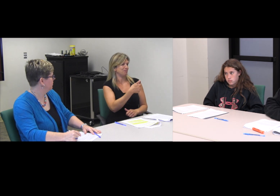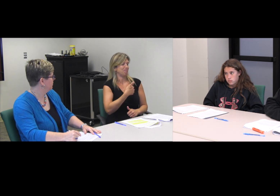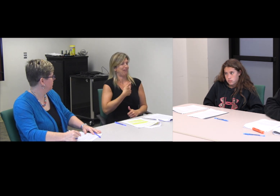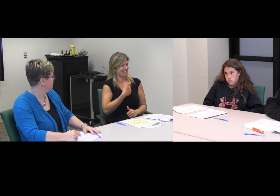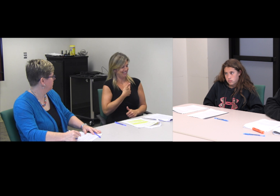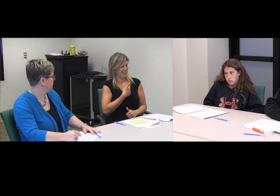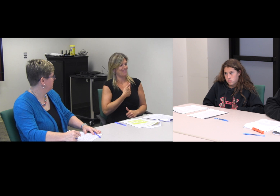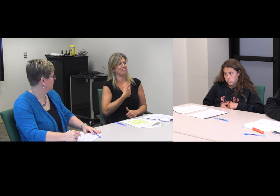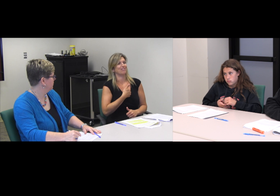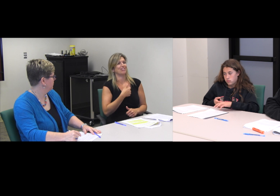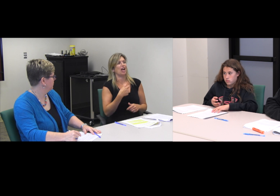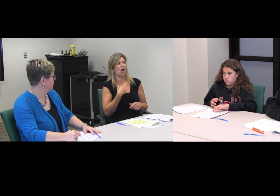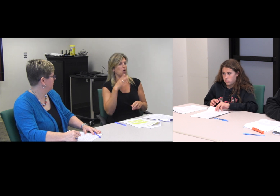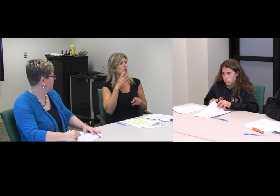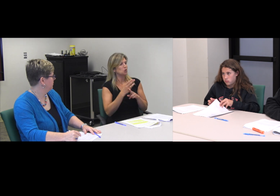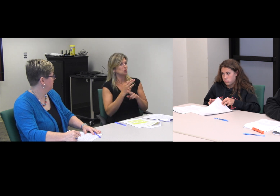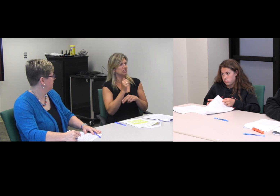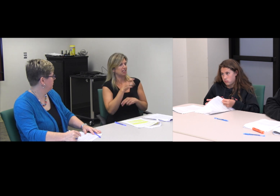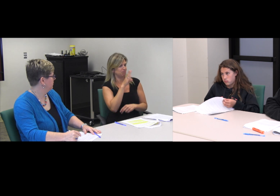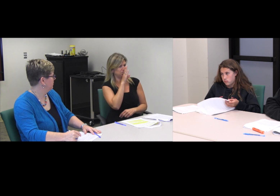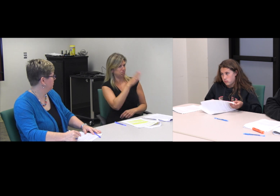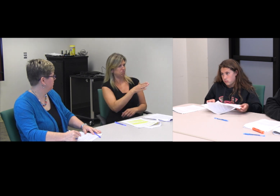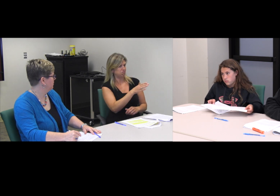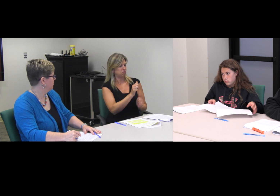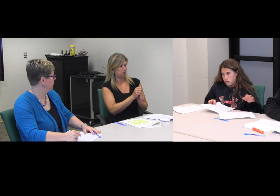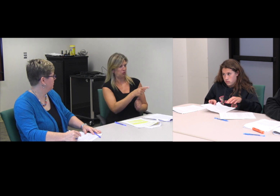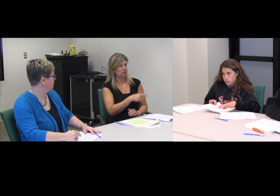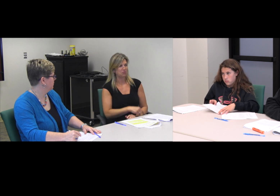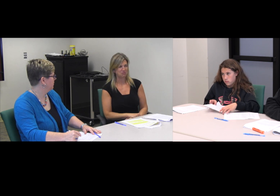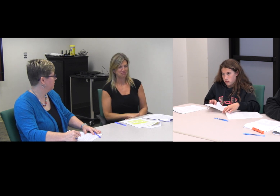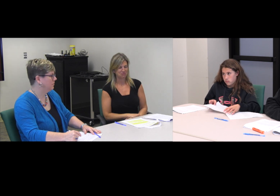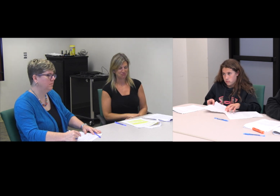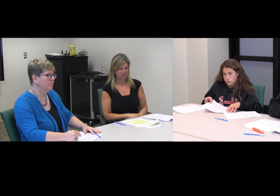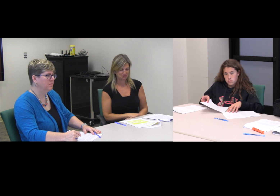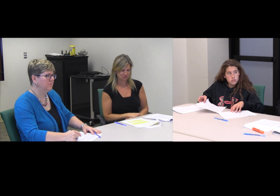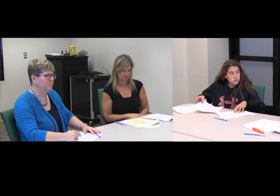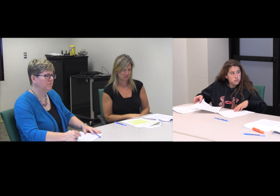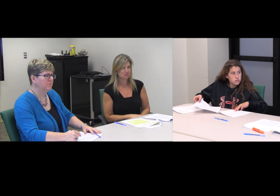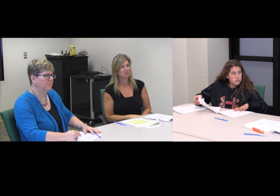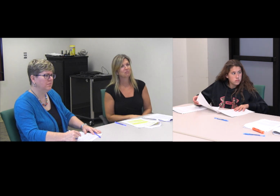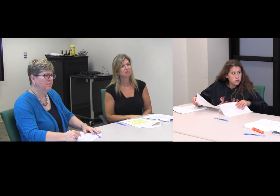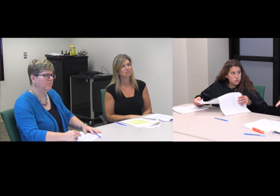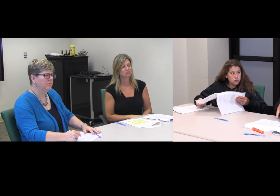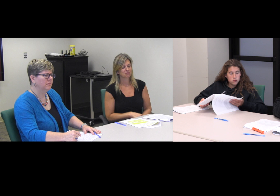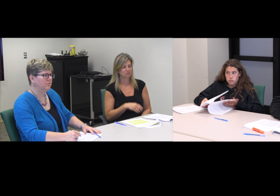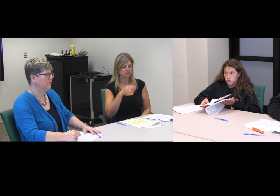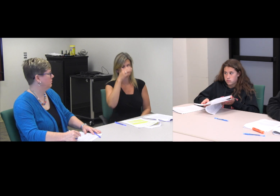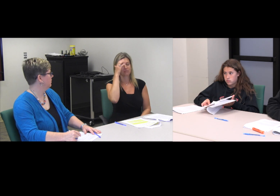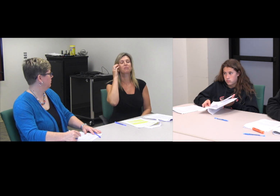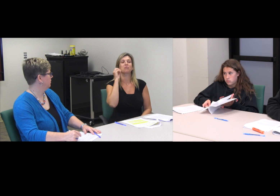Yes, I will test her myself in ASL. Justin: How do we do that?